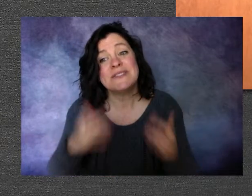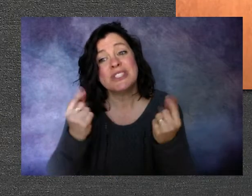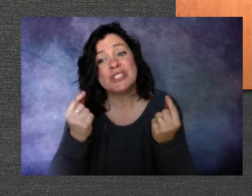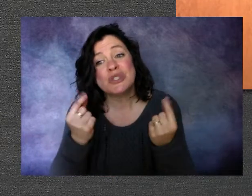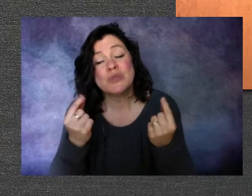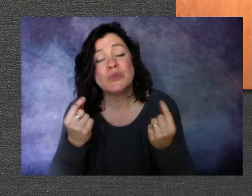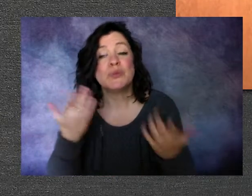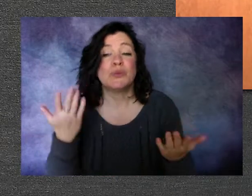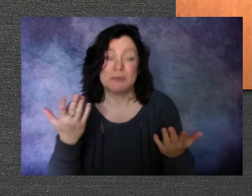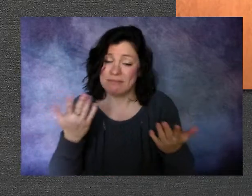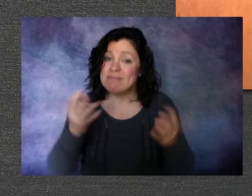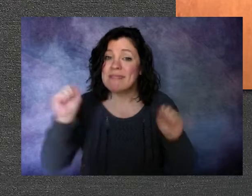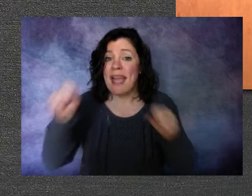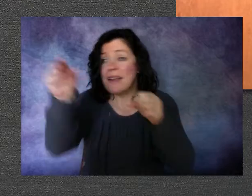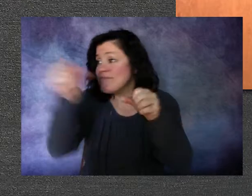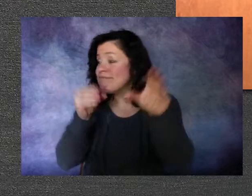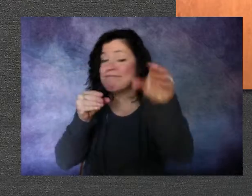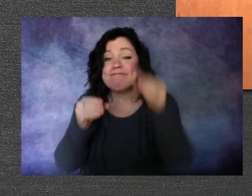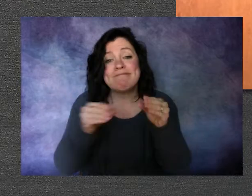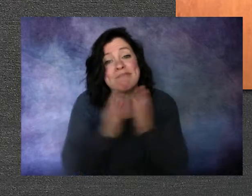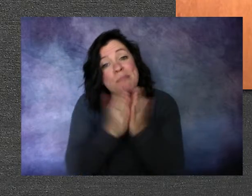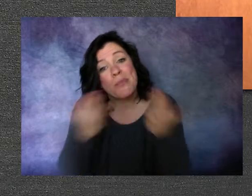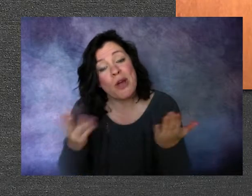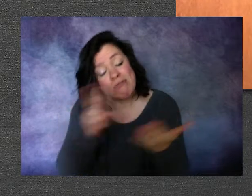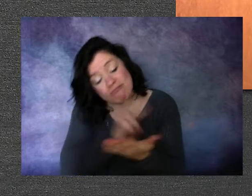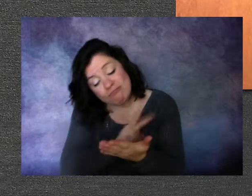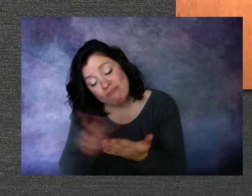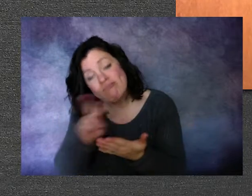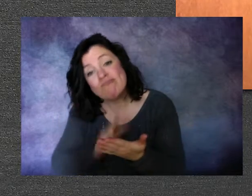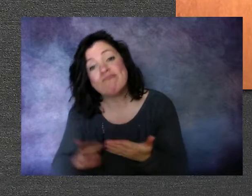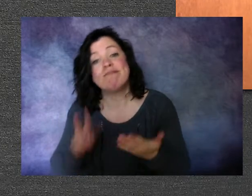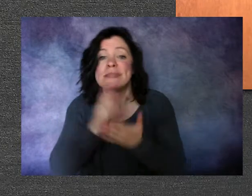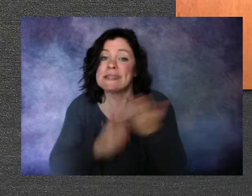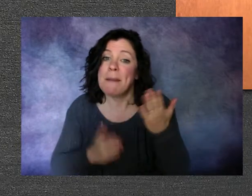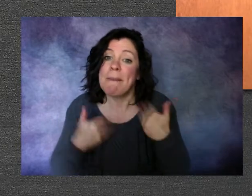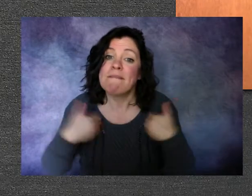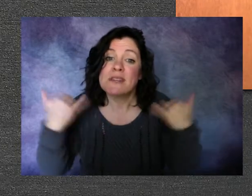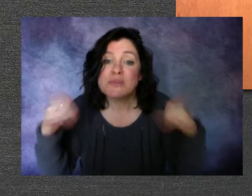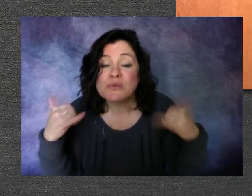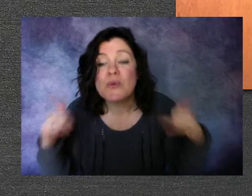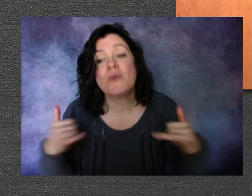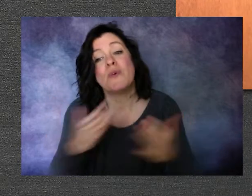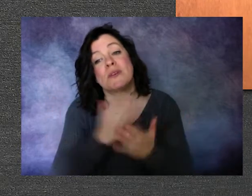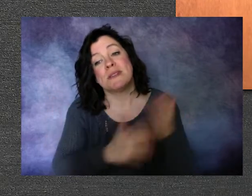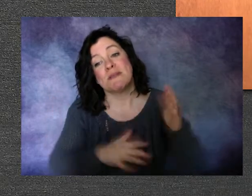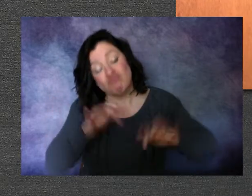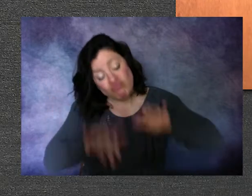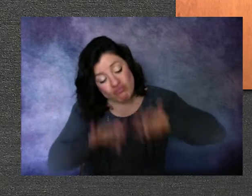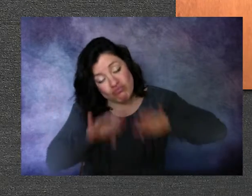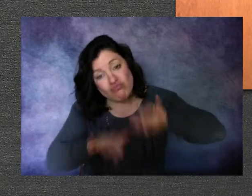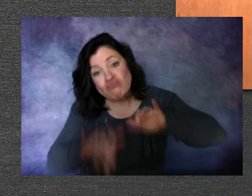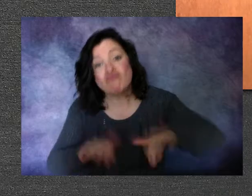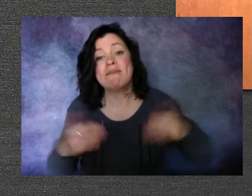and you might need a lamp if it's kind of dark. I know, sometimes people at libraries, they read to you.